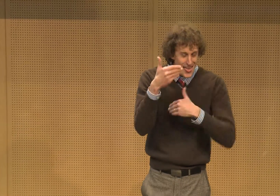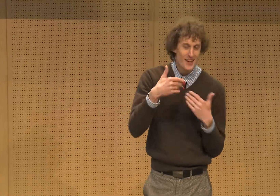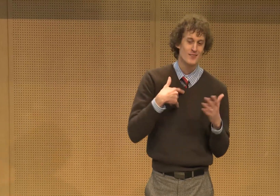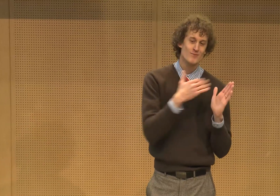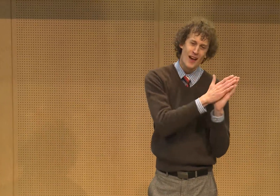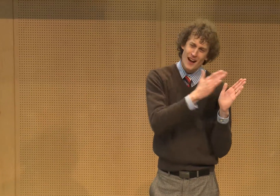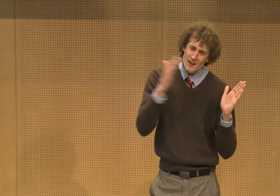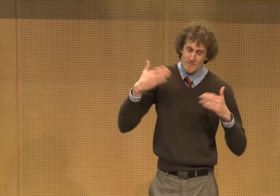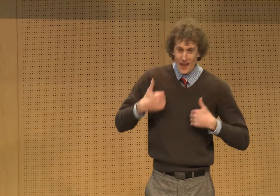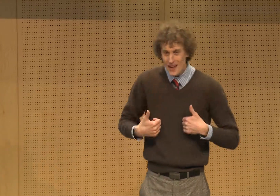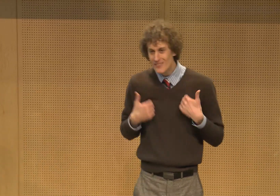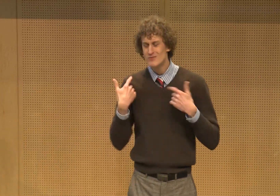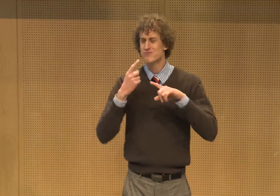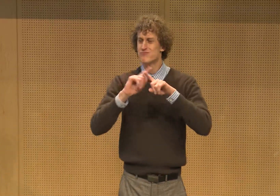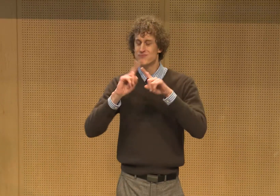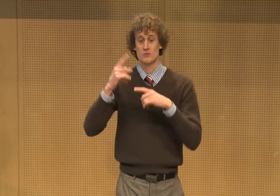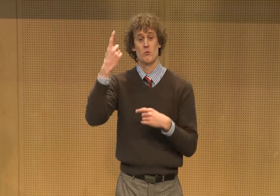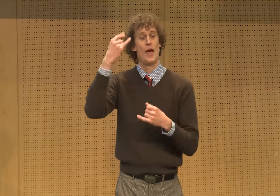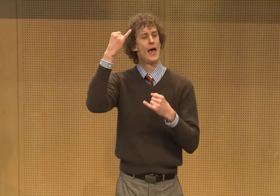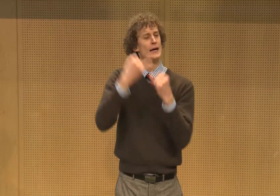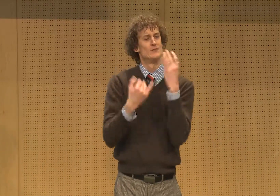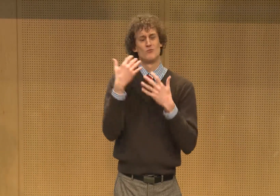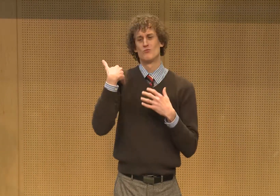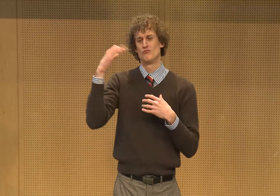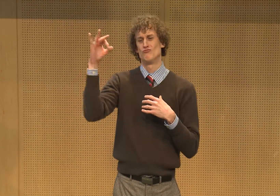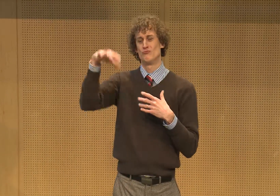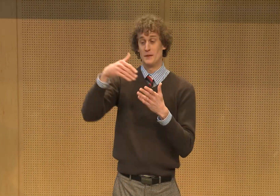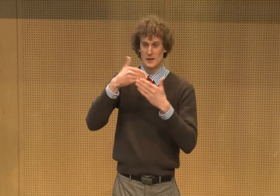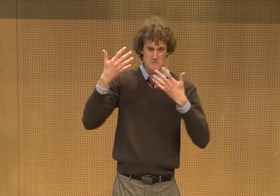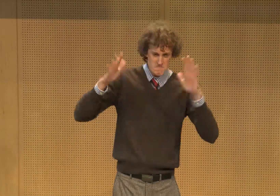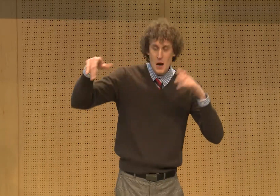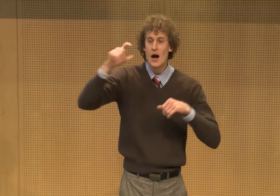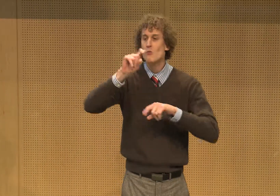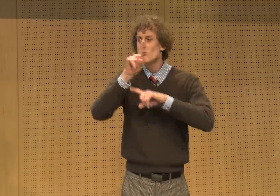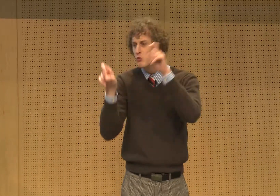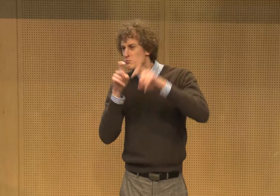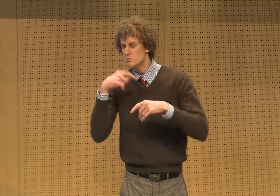So it's a long process, this PhD. My life has gone through things,